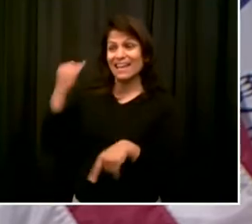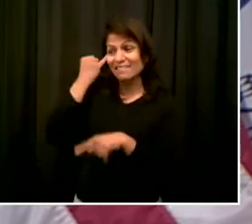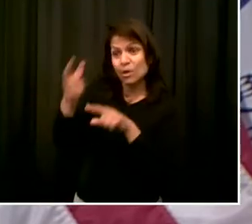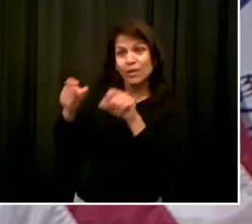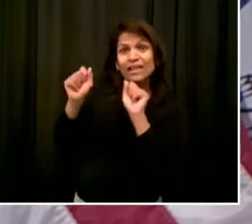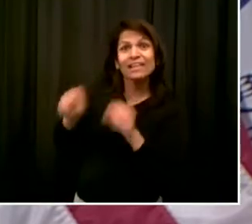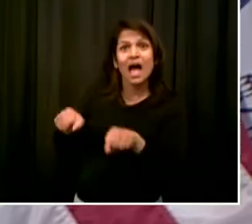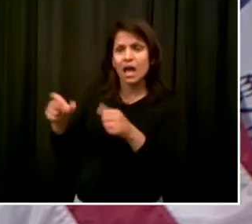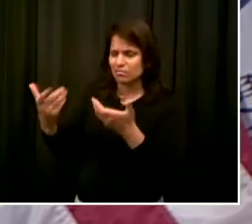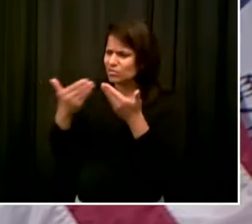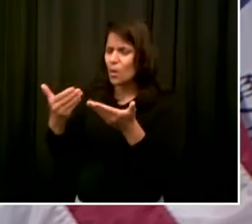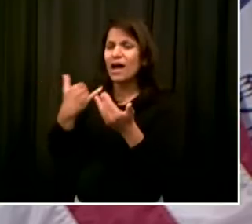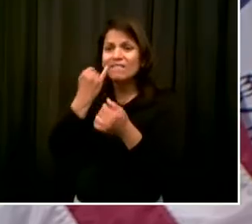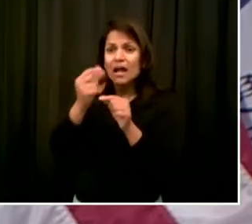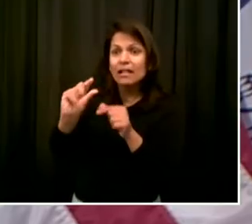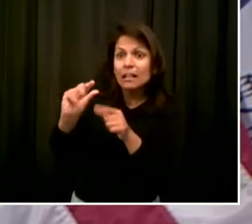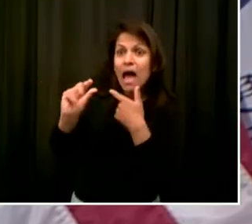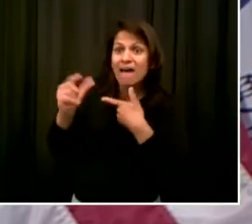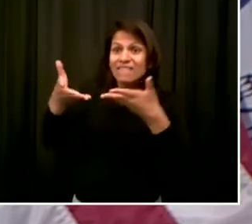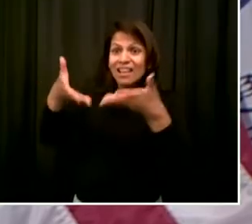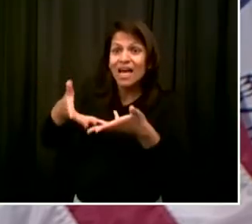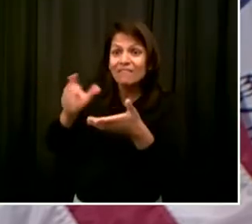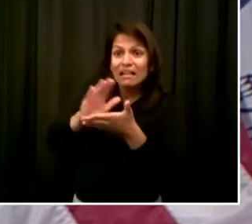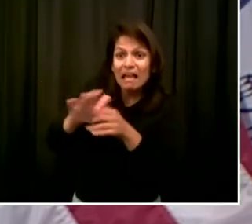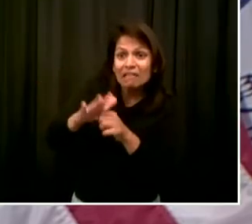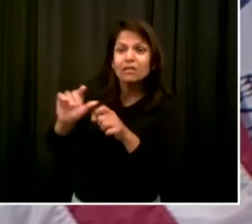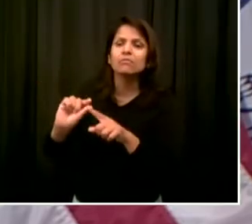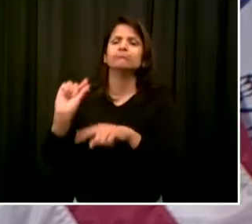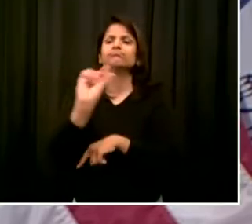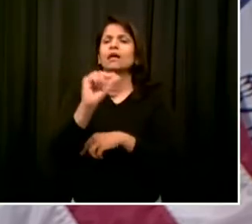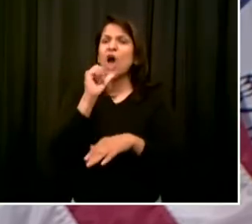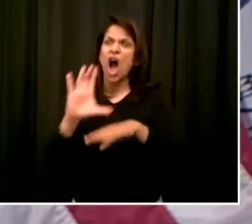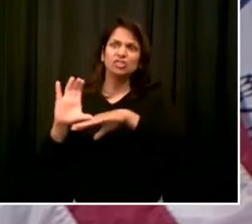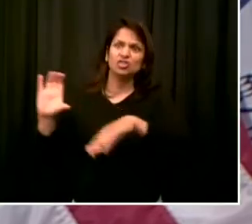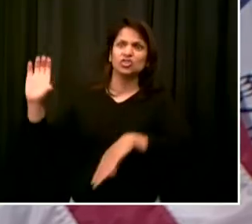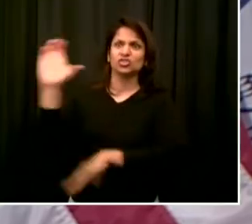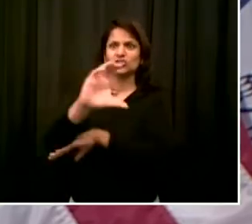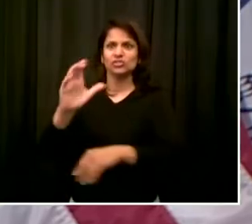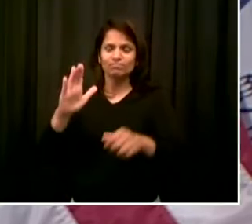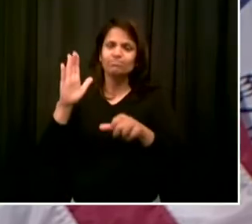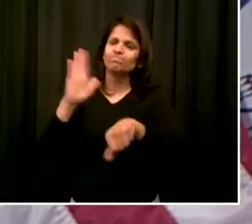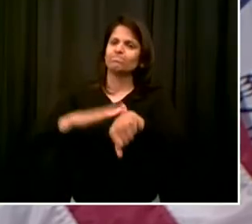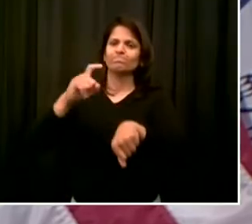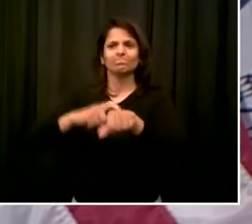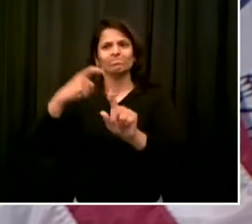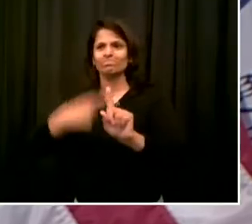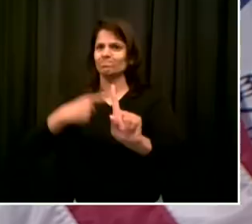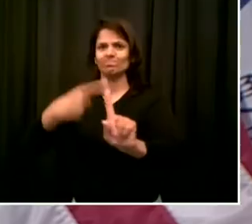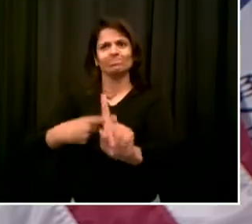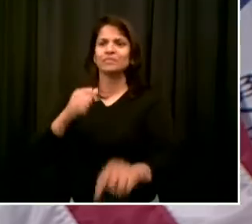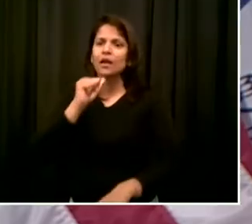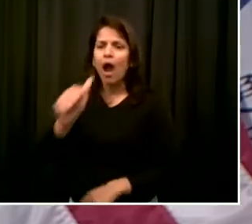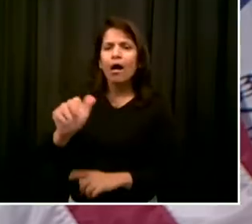THEY CANNOT PAY.